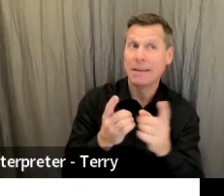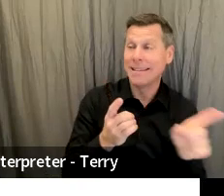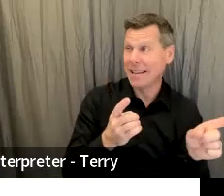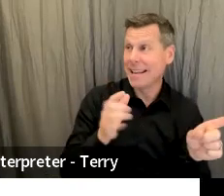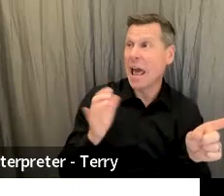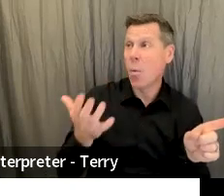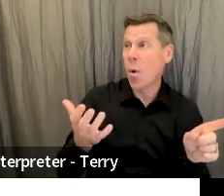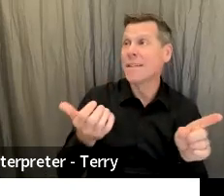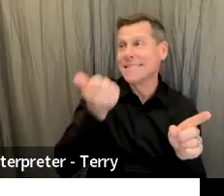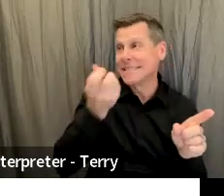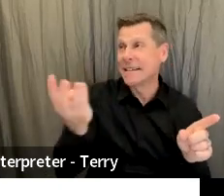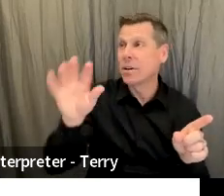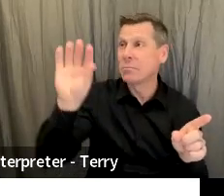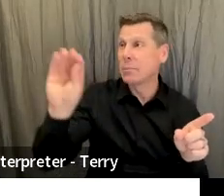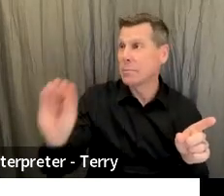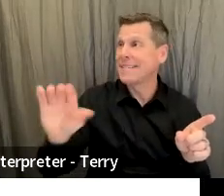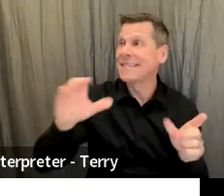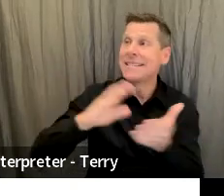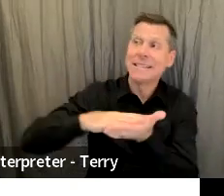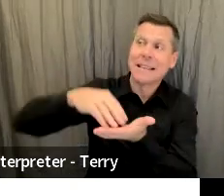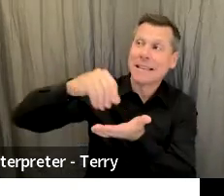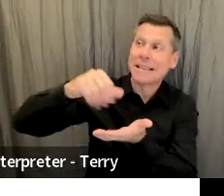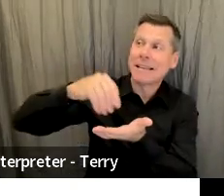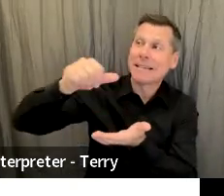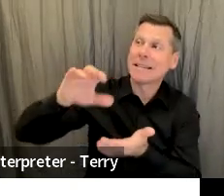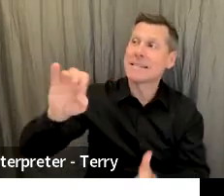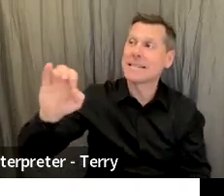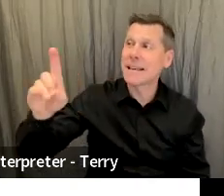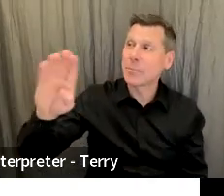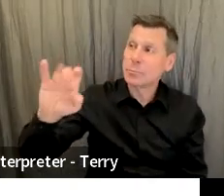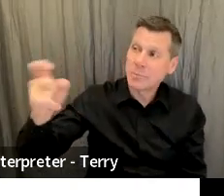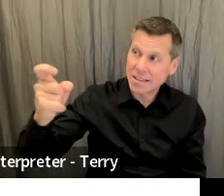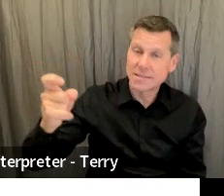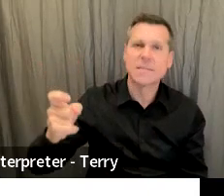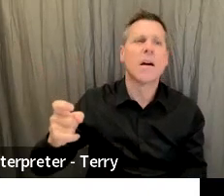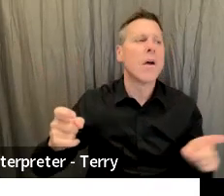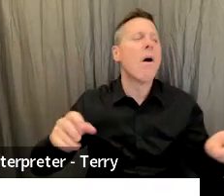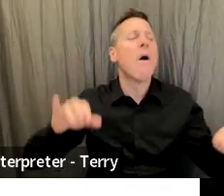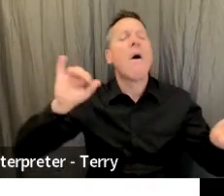and hopefully they're like, Oh, yeah, we remember putting that. We remember putting that together because we've already been through that